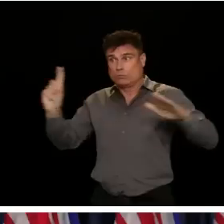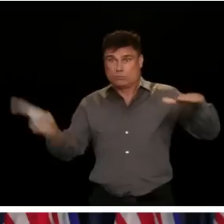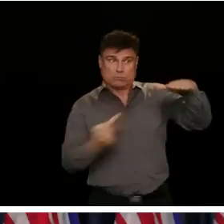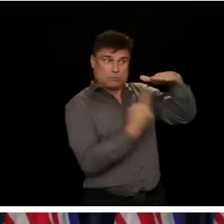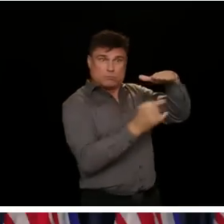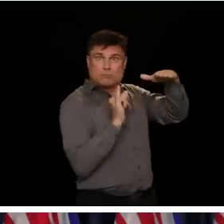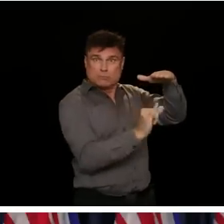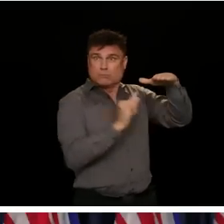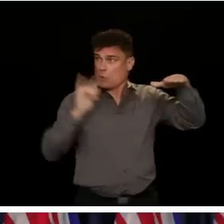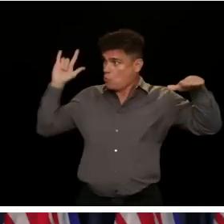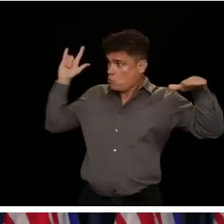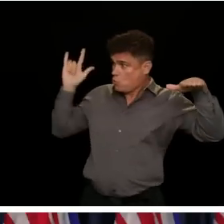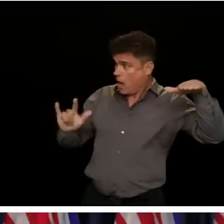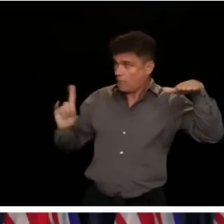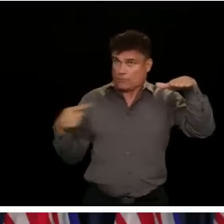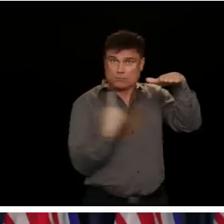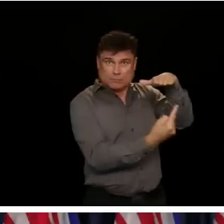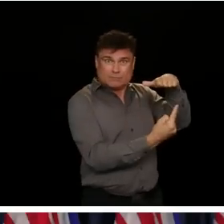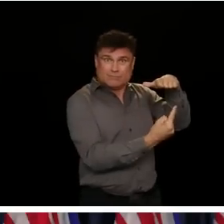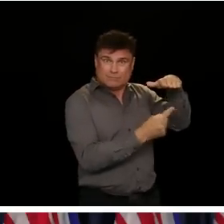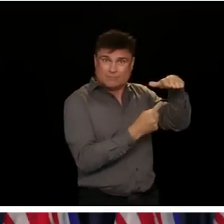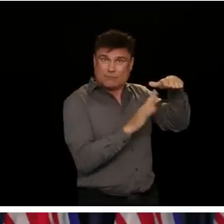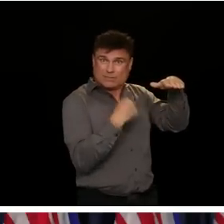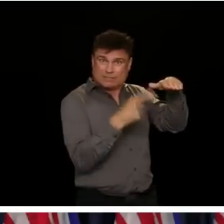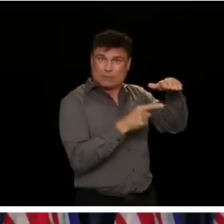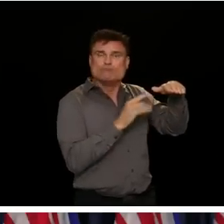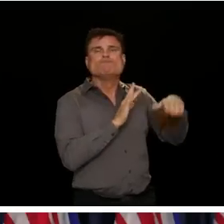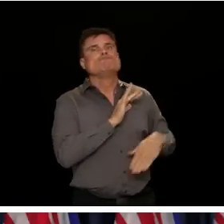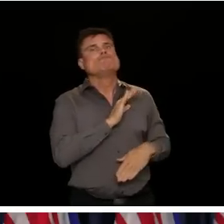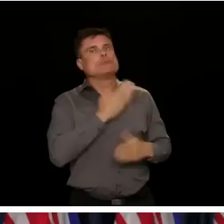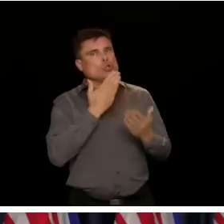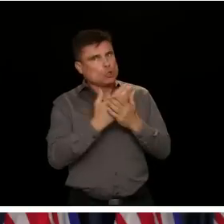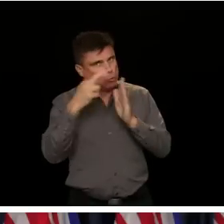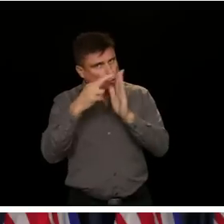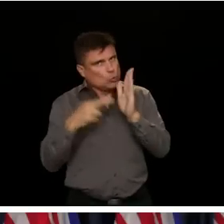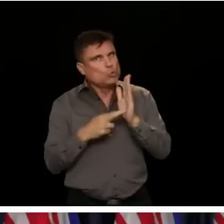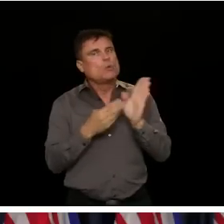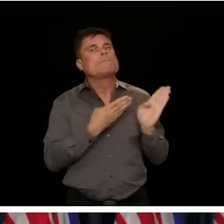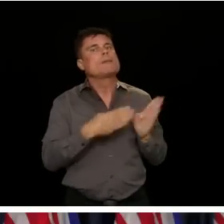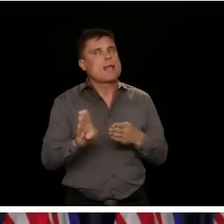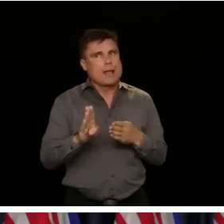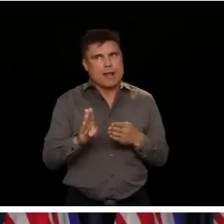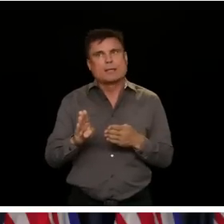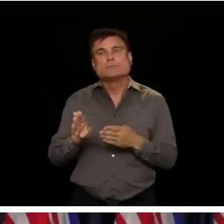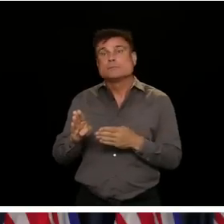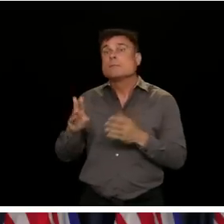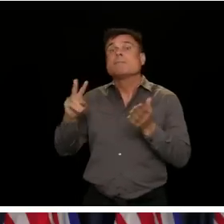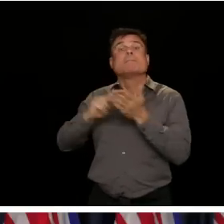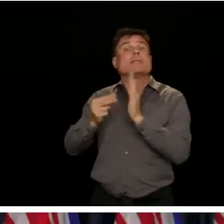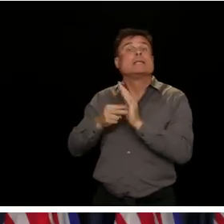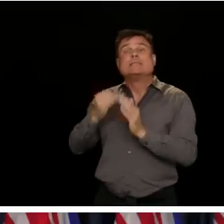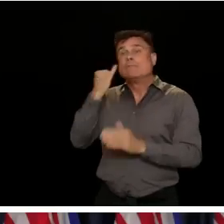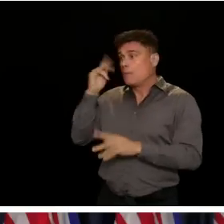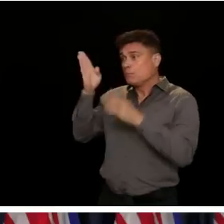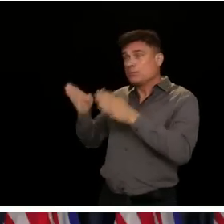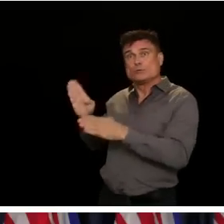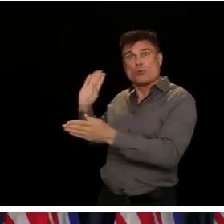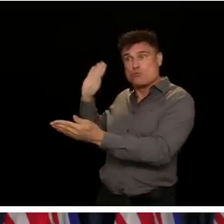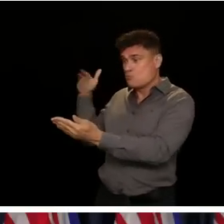and make sure they have what they need to effectively isolate before they go into the farms and create that necessary essential work here in BC.